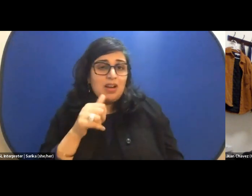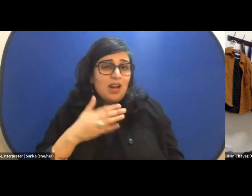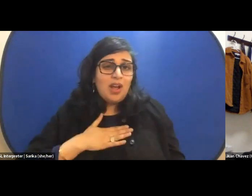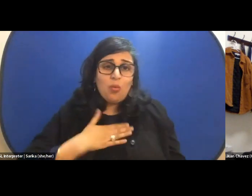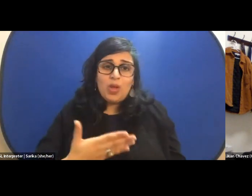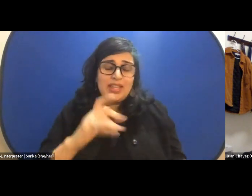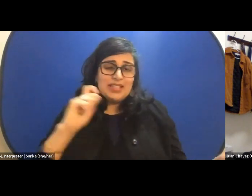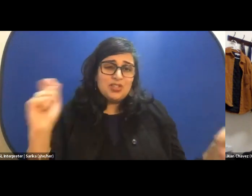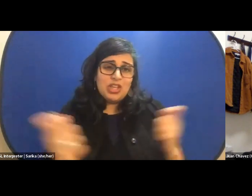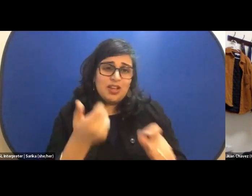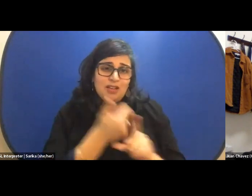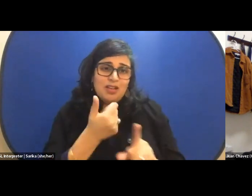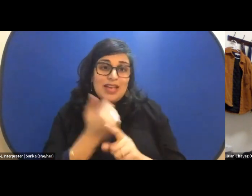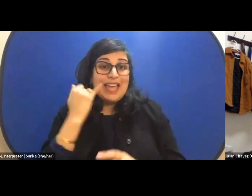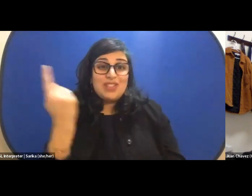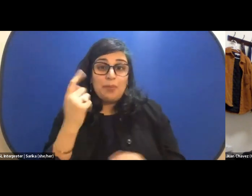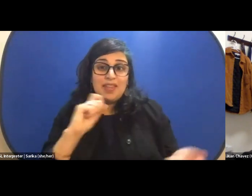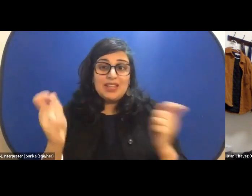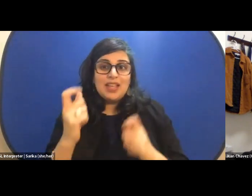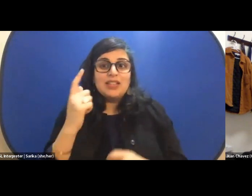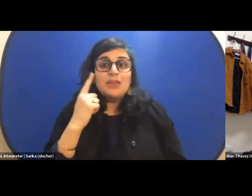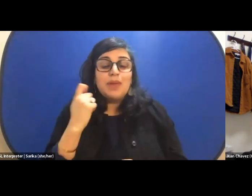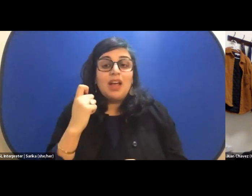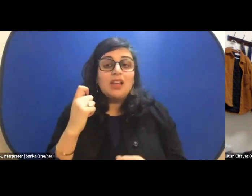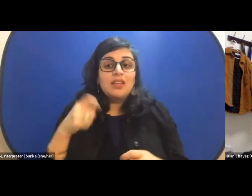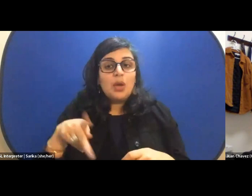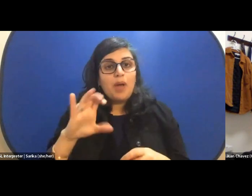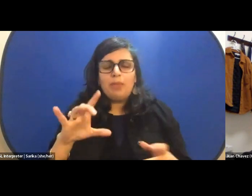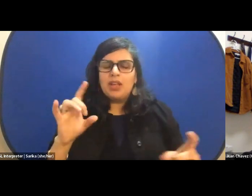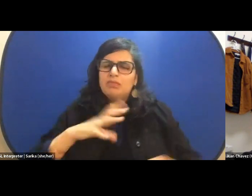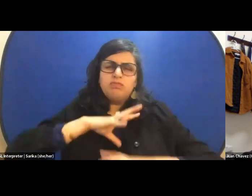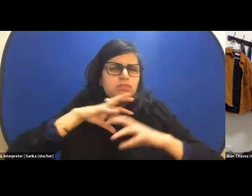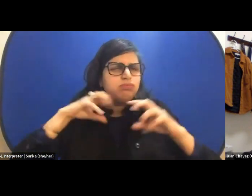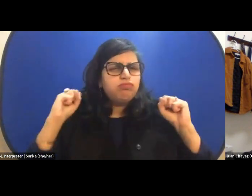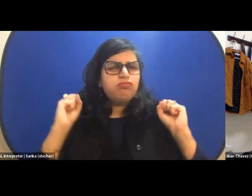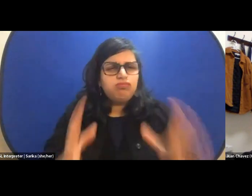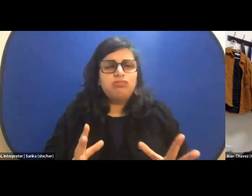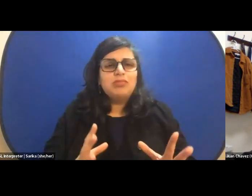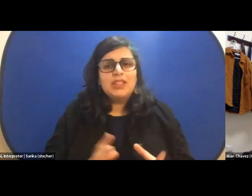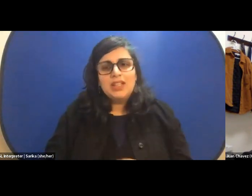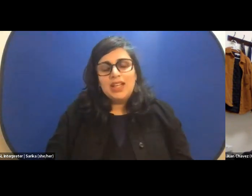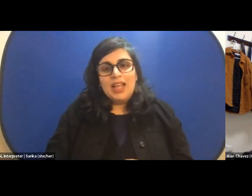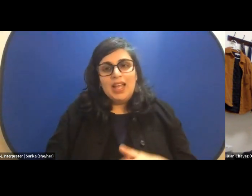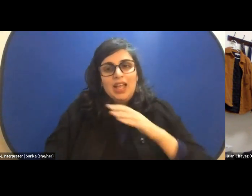linked to white supremacy. They are likely incapable of changing